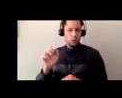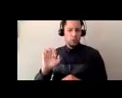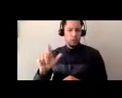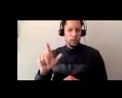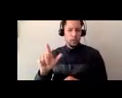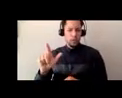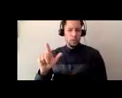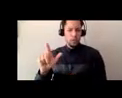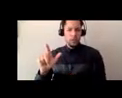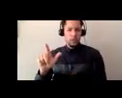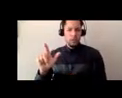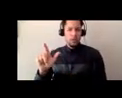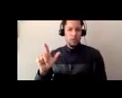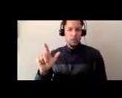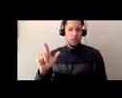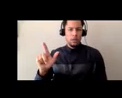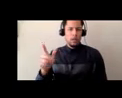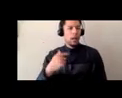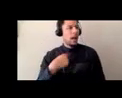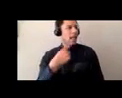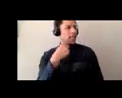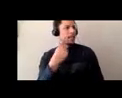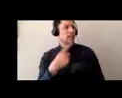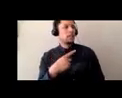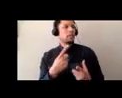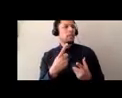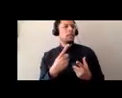I would probably put it more care giving actually.